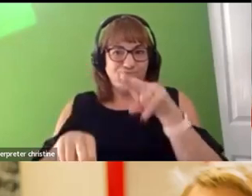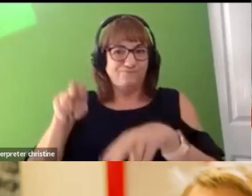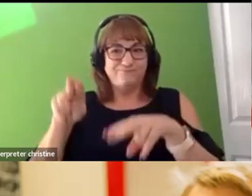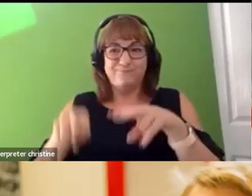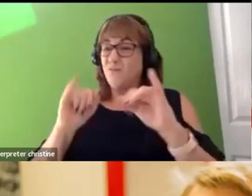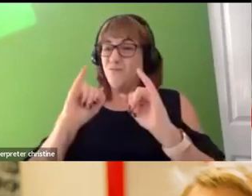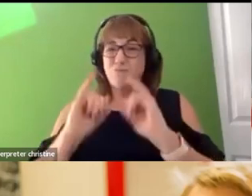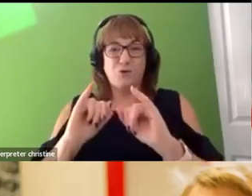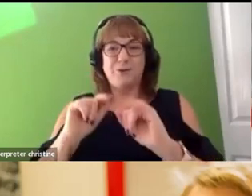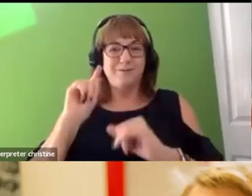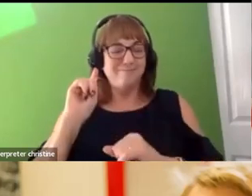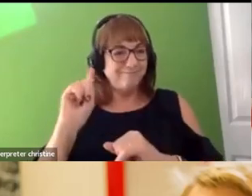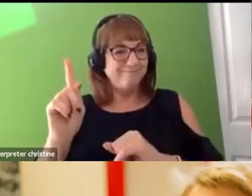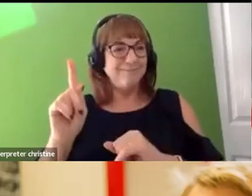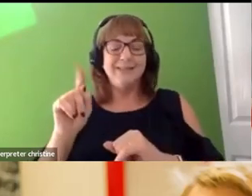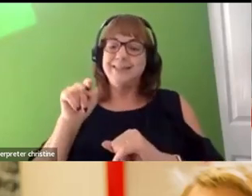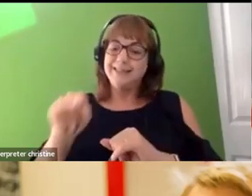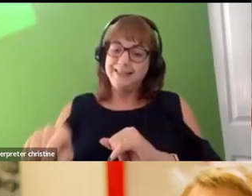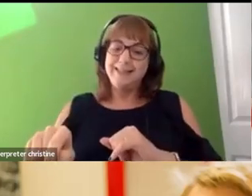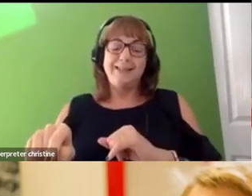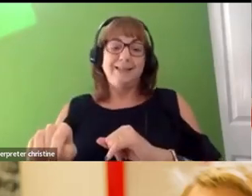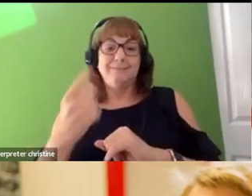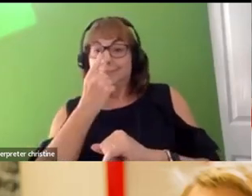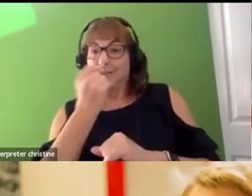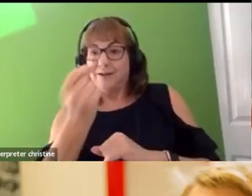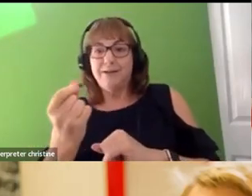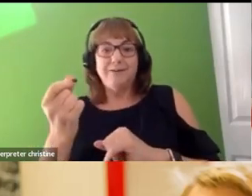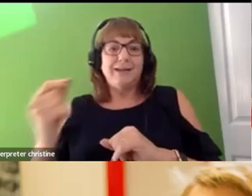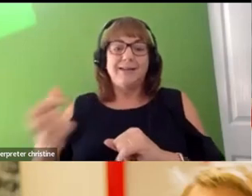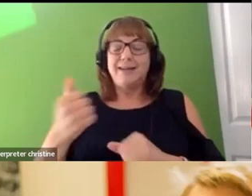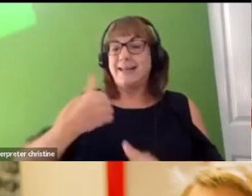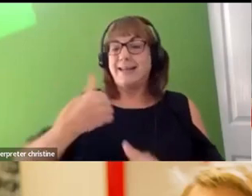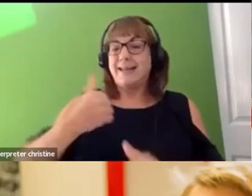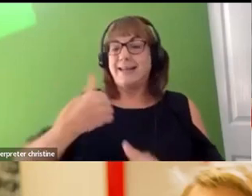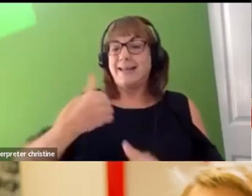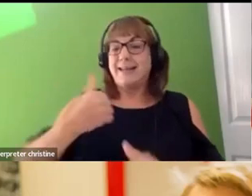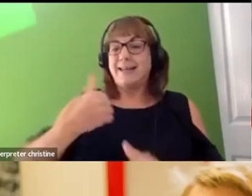he was and what he was able to do. I'd made assumptions because he uses a wheelchair,